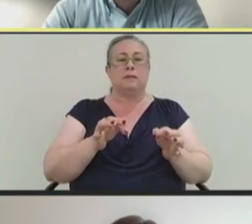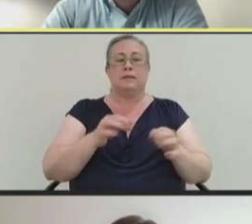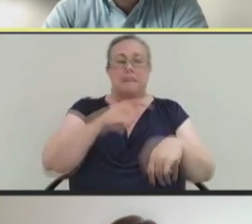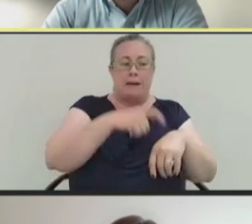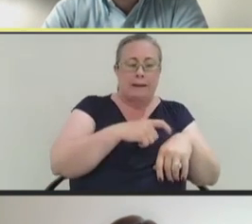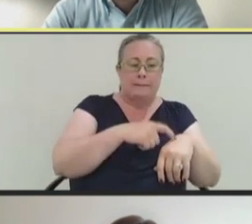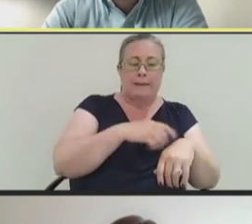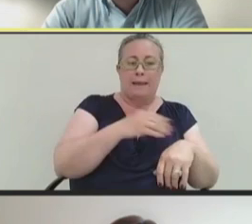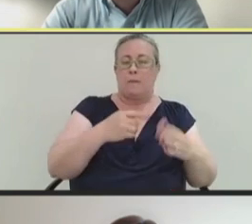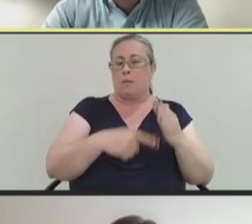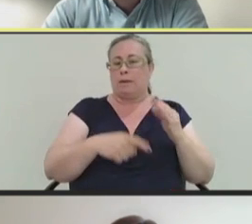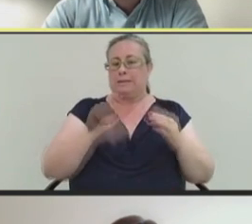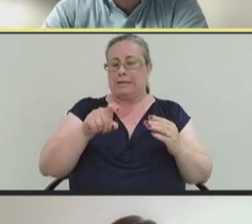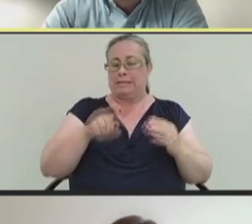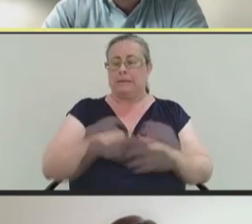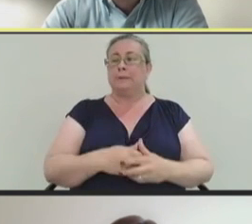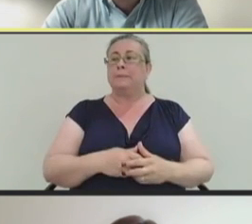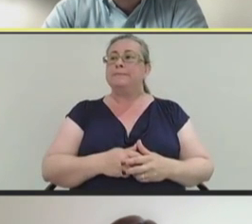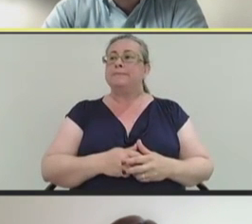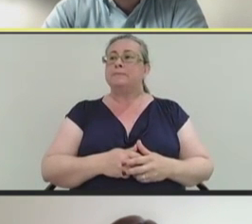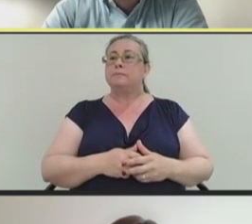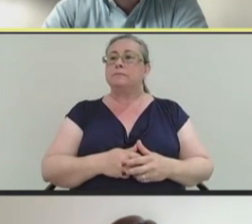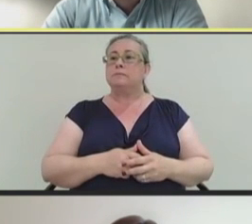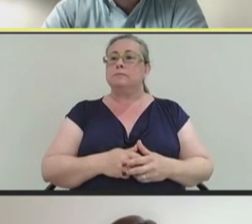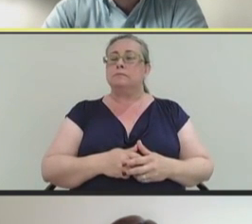And so, fortunately, our flu production